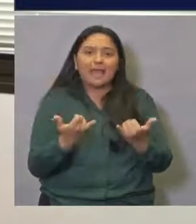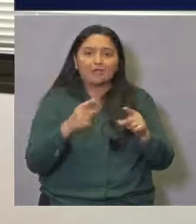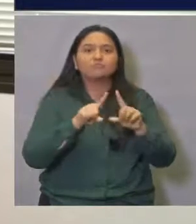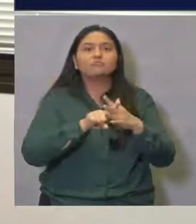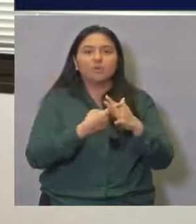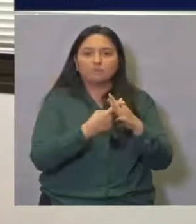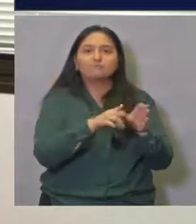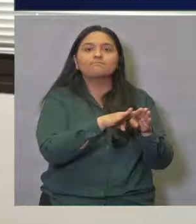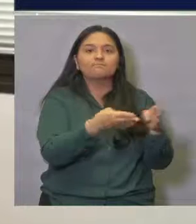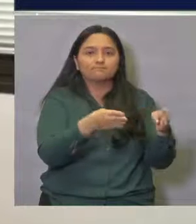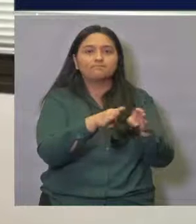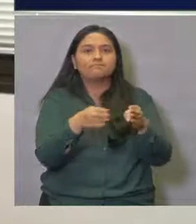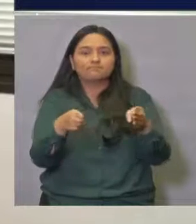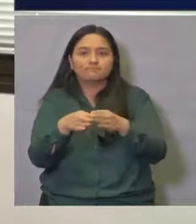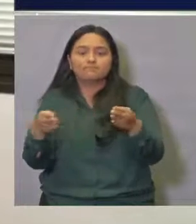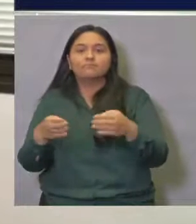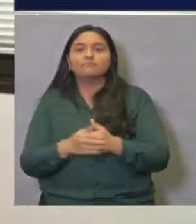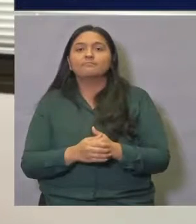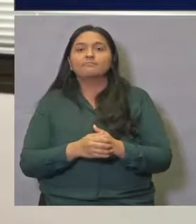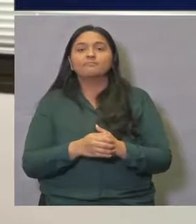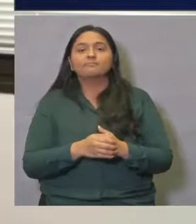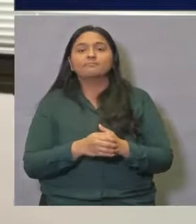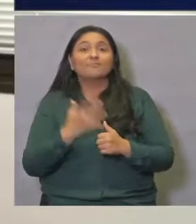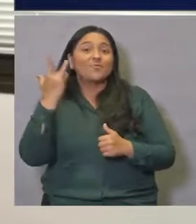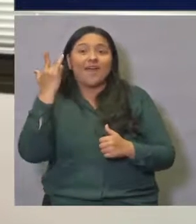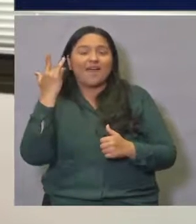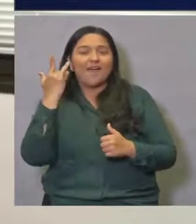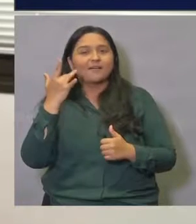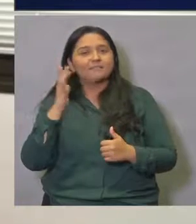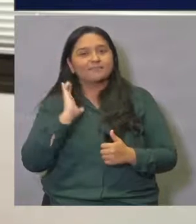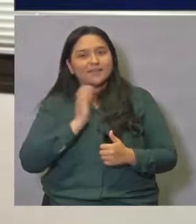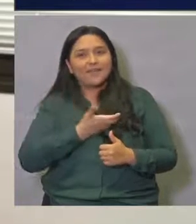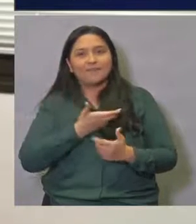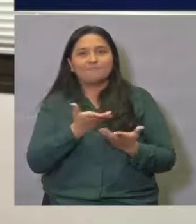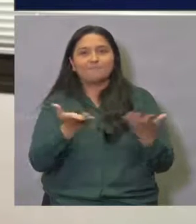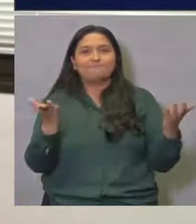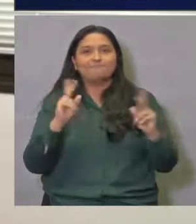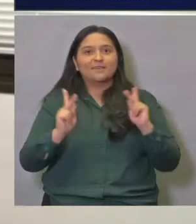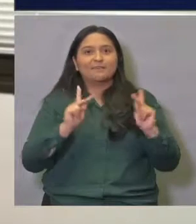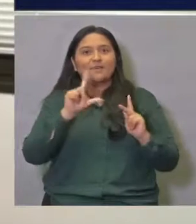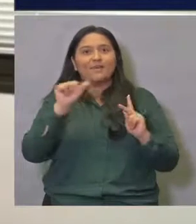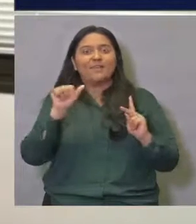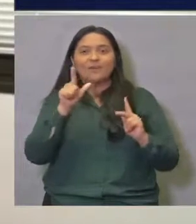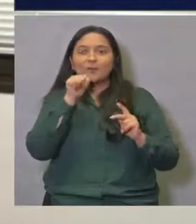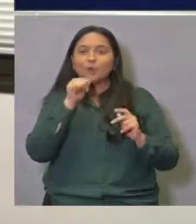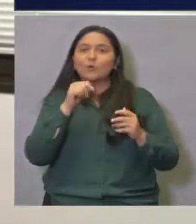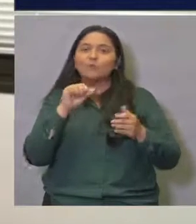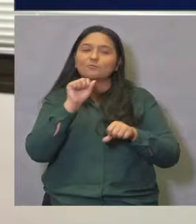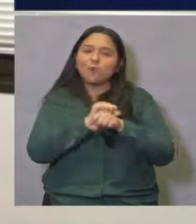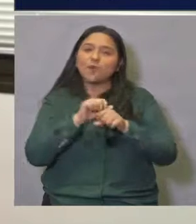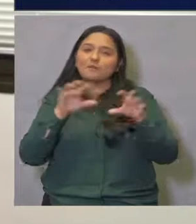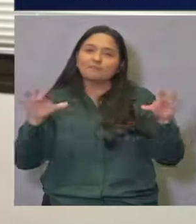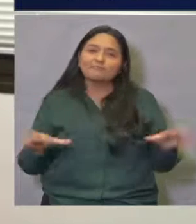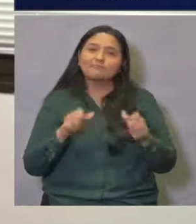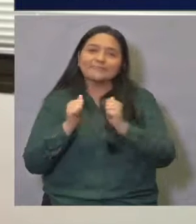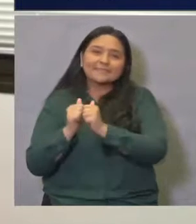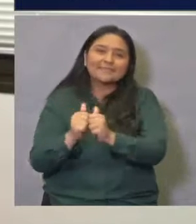PARA UNA ECONOMÍA MÁS SEGURA. AHORA NEGOCIOS QUE HAN